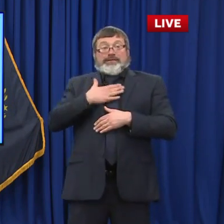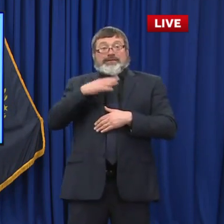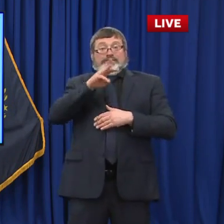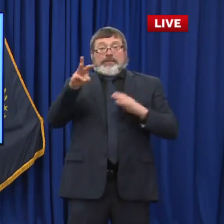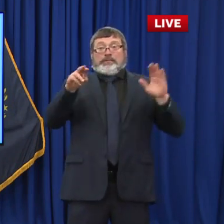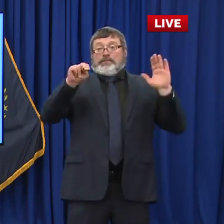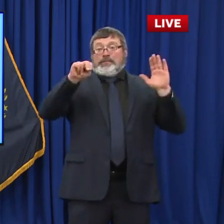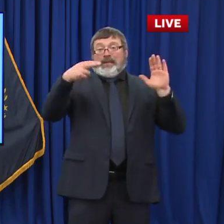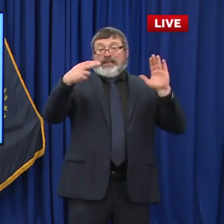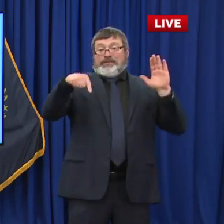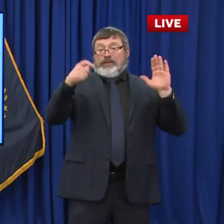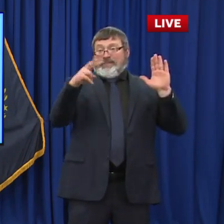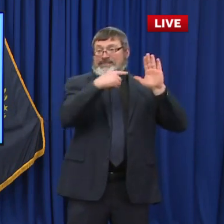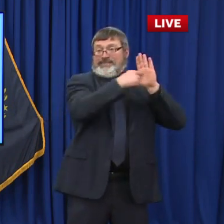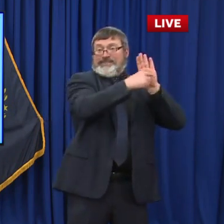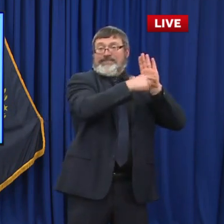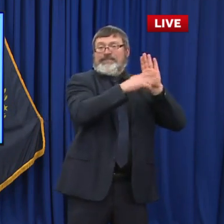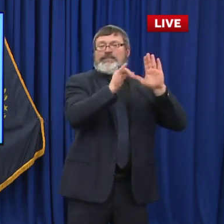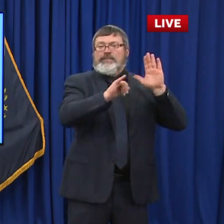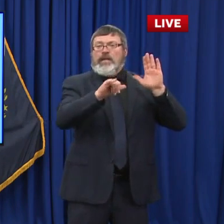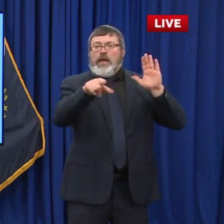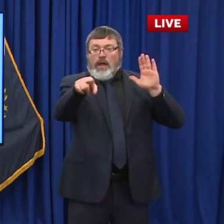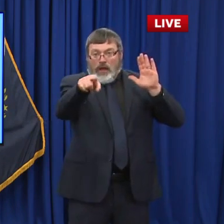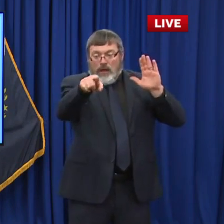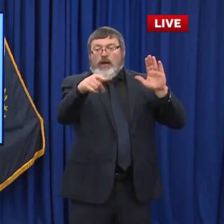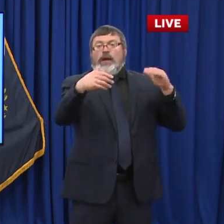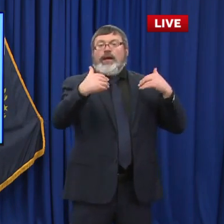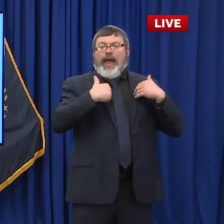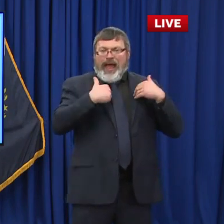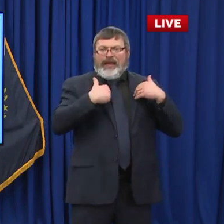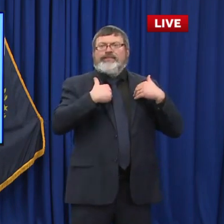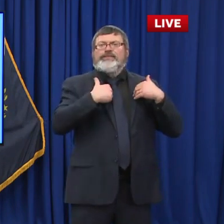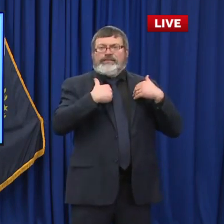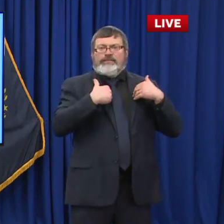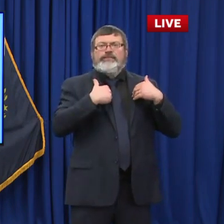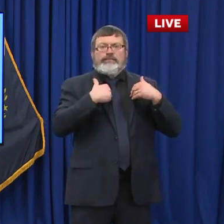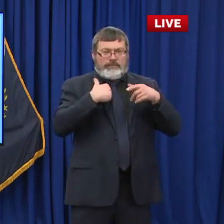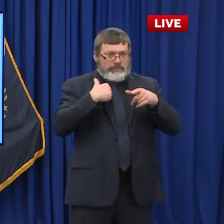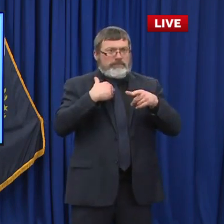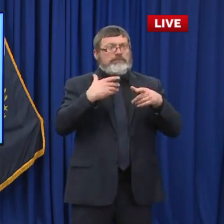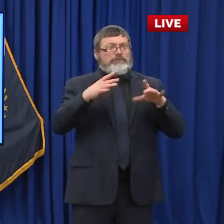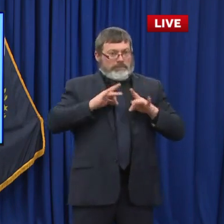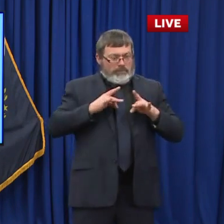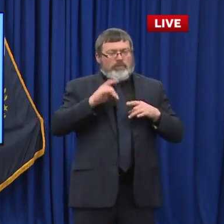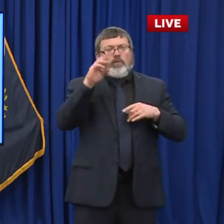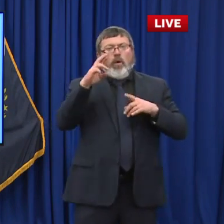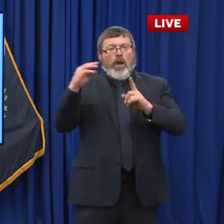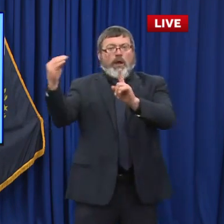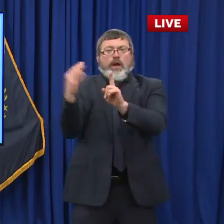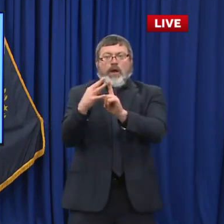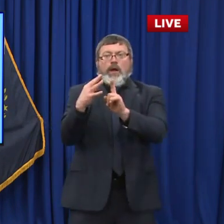THERE ARE TWO BUTTONS FOR IF YOU HAVE TESTED POSITIVE OR IF YOU HAVE BEEN TOLD YOU ARE EXPOSED.